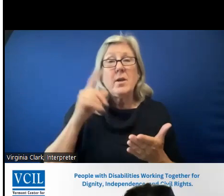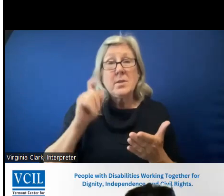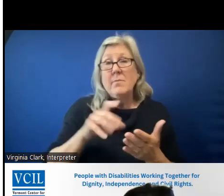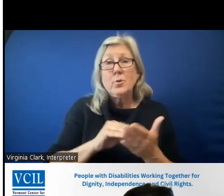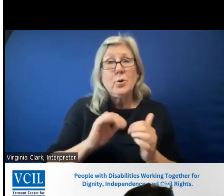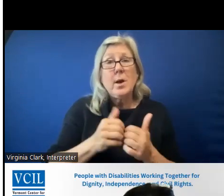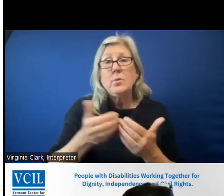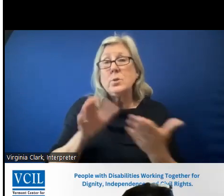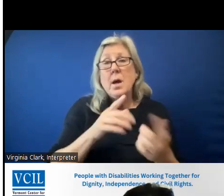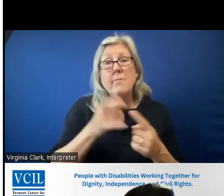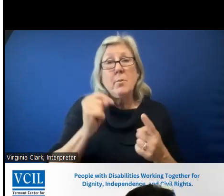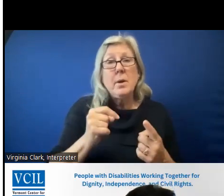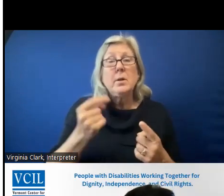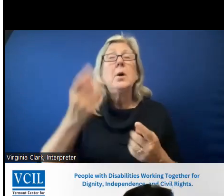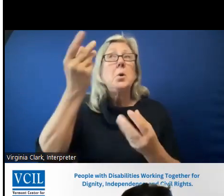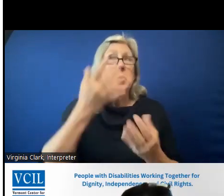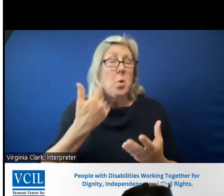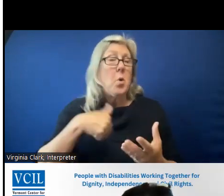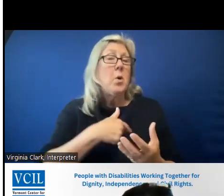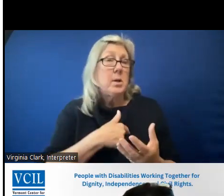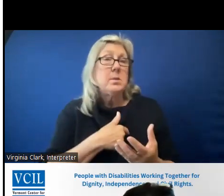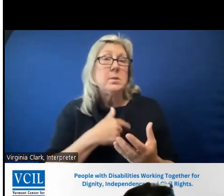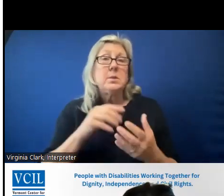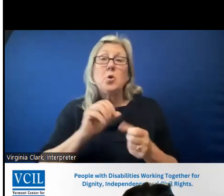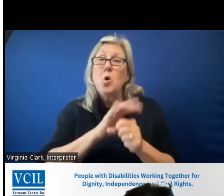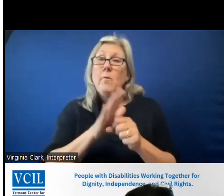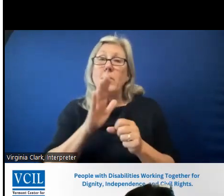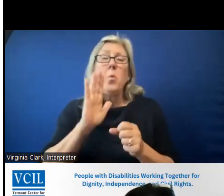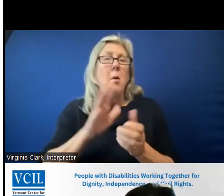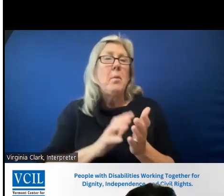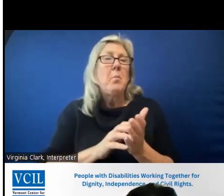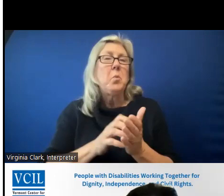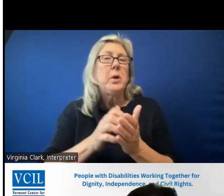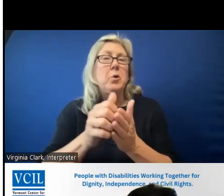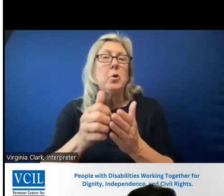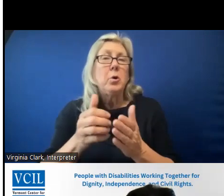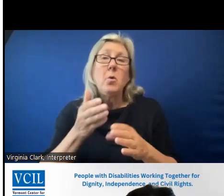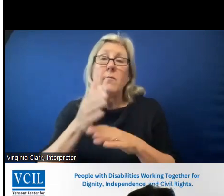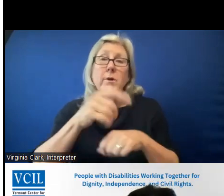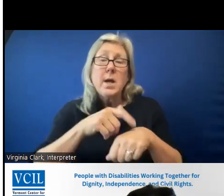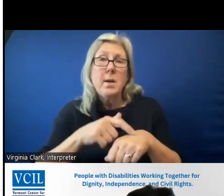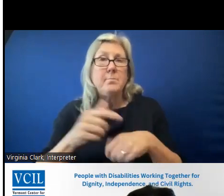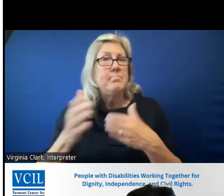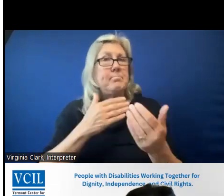will weaken over time despite the fact it becomes more transmissible and risk of complications